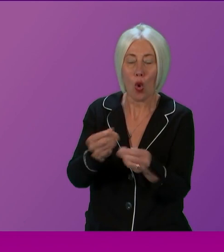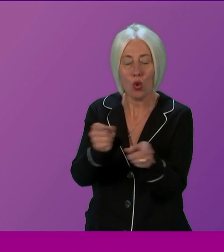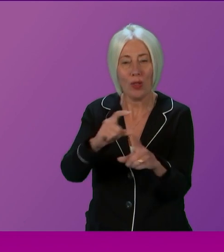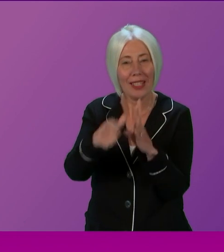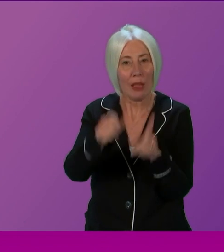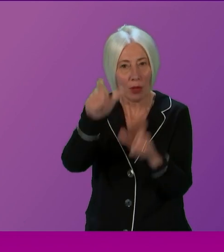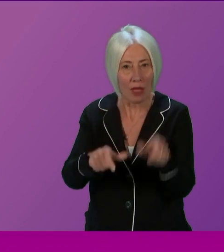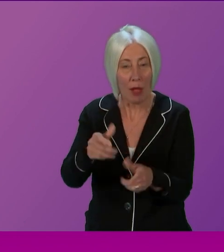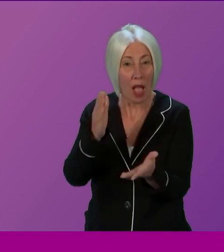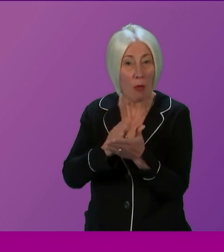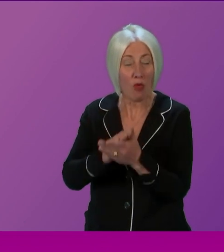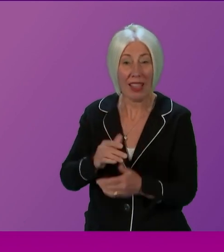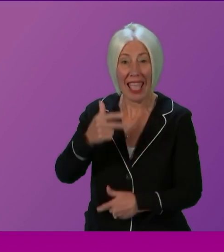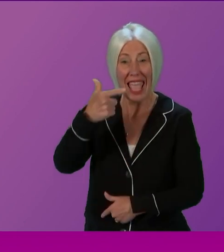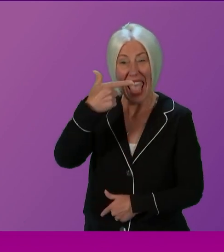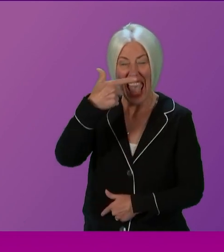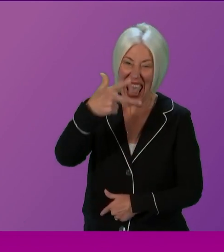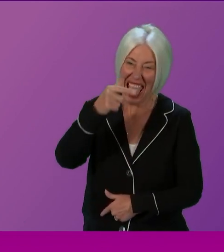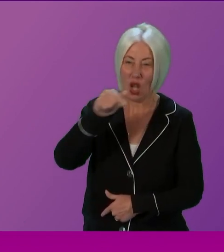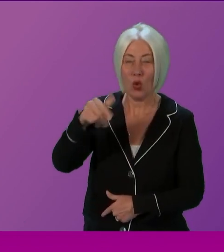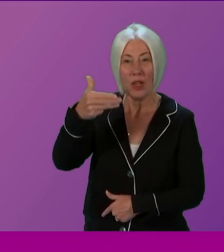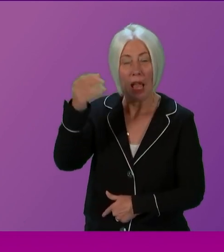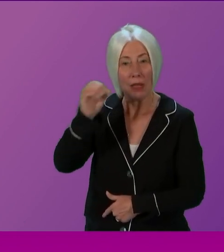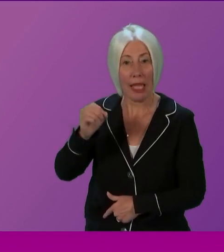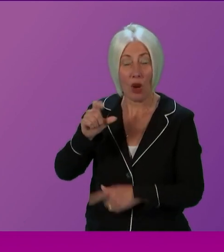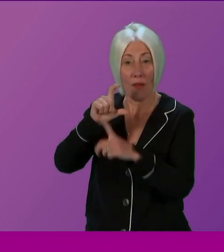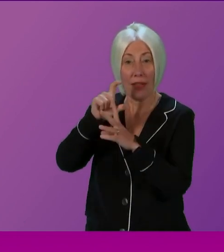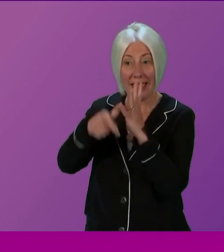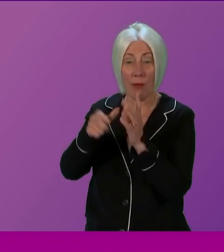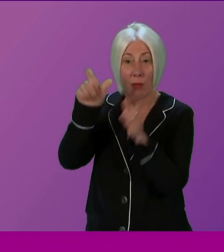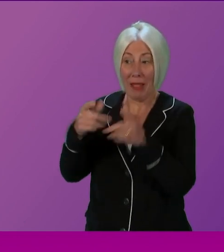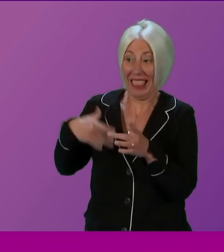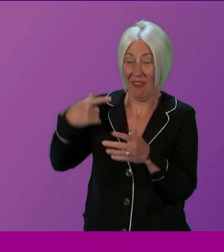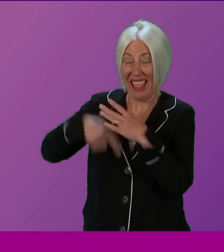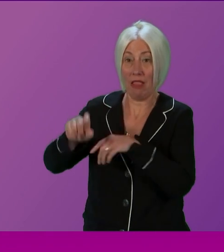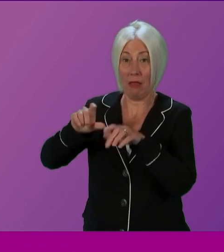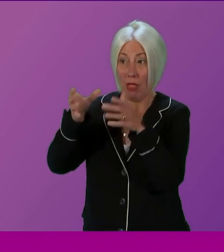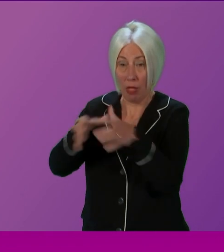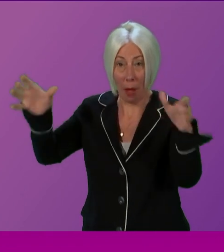8 and 9 per cent of the target population at that time. What progress has been made since then?